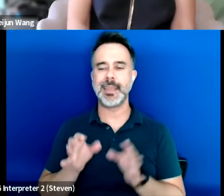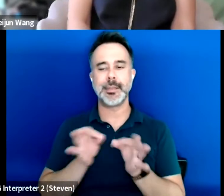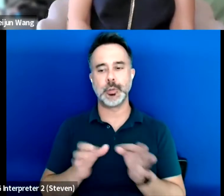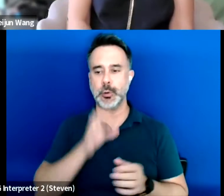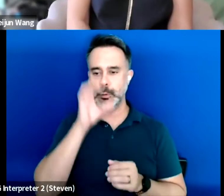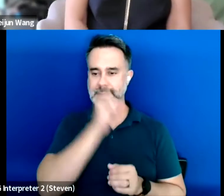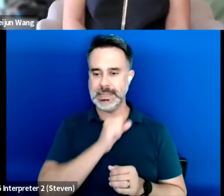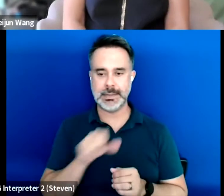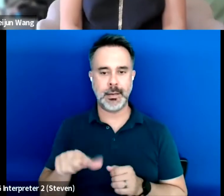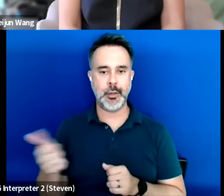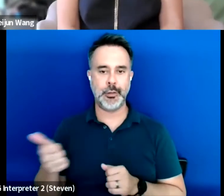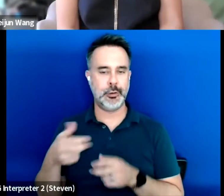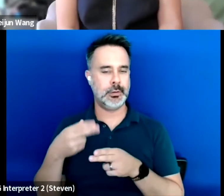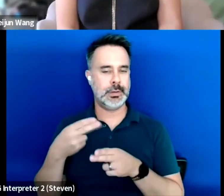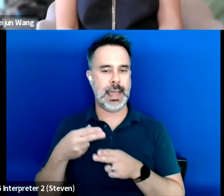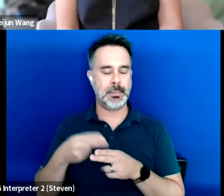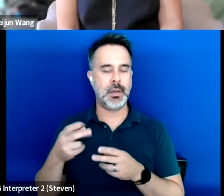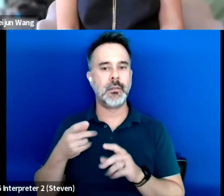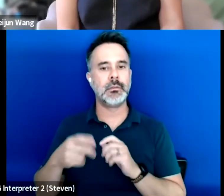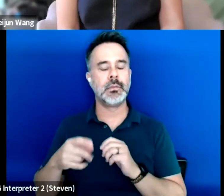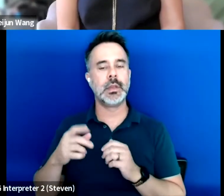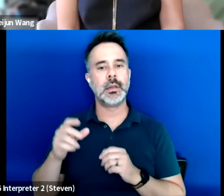Procrastination is a creative practice.